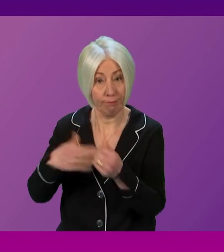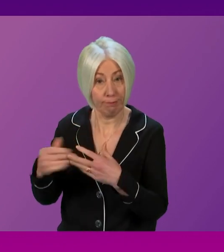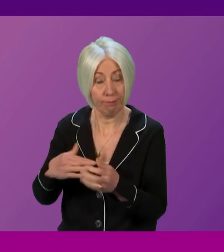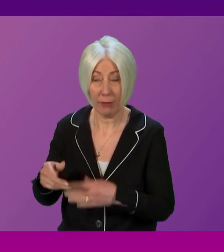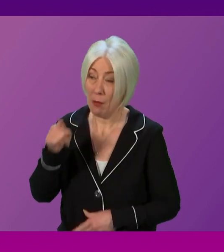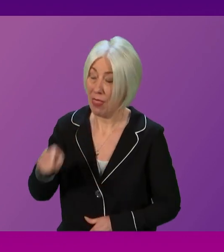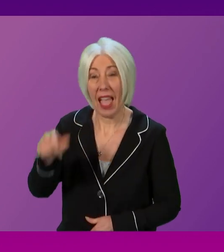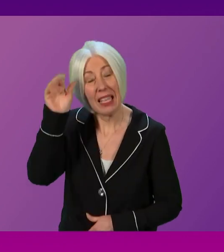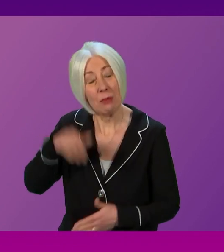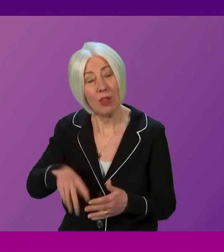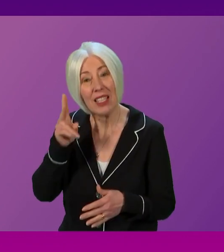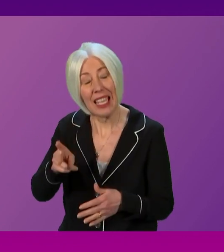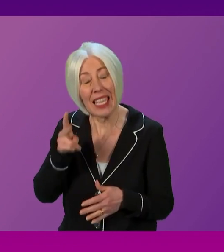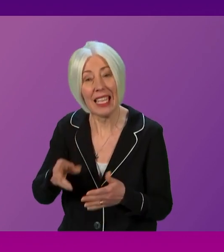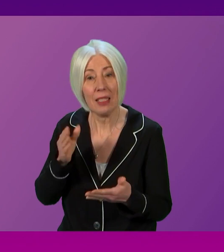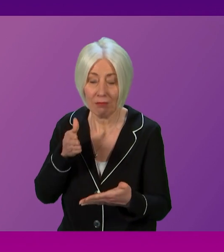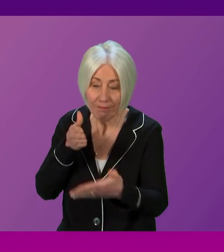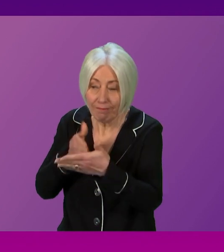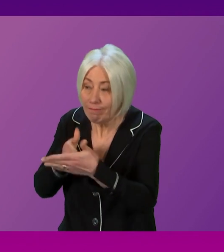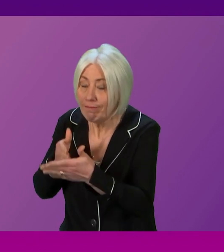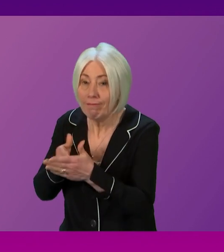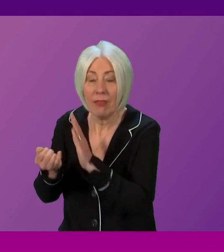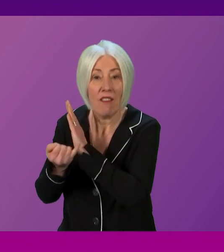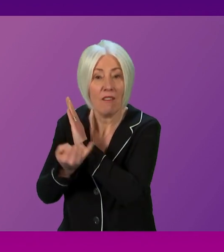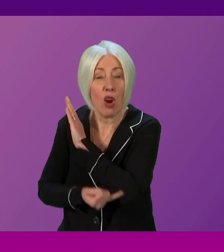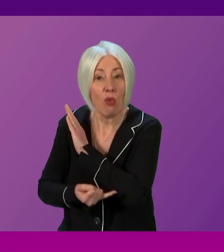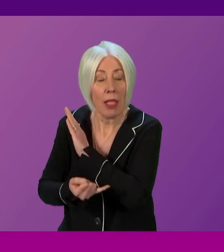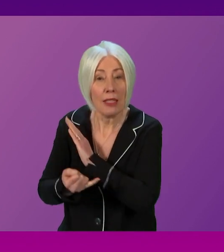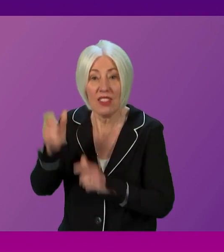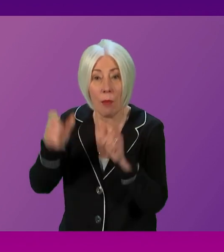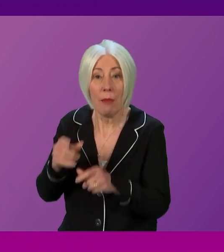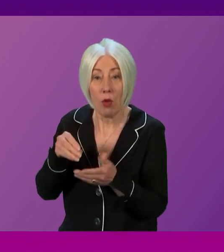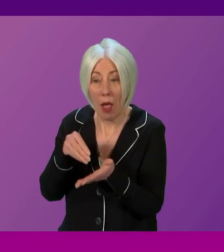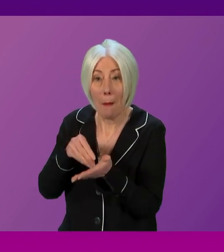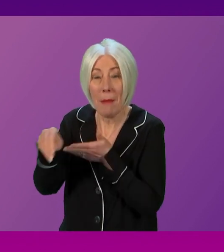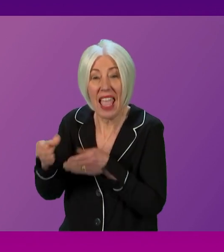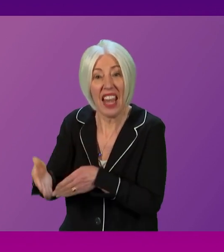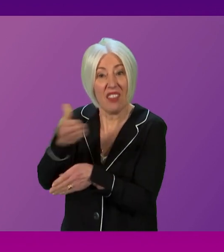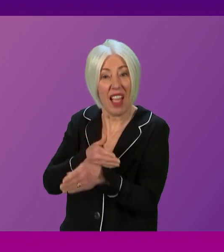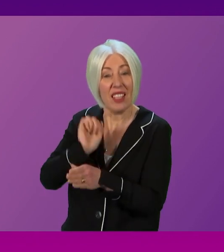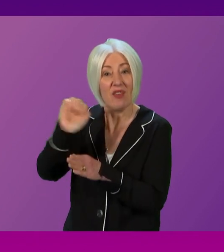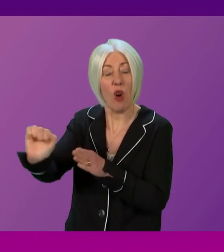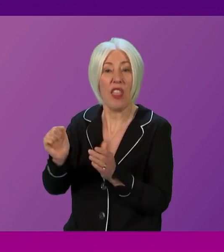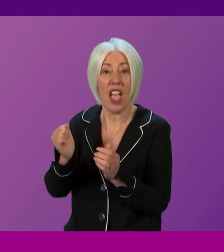again the barriers and vulnerabilities that many people who use prepayment meters face?